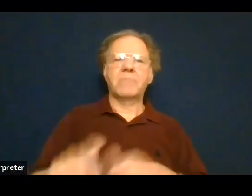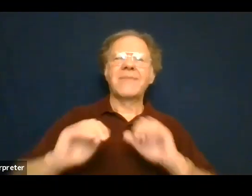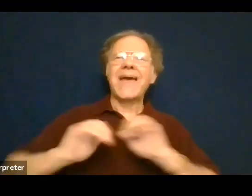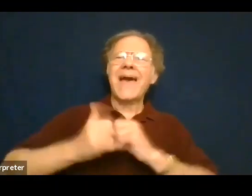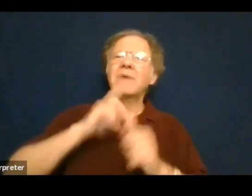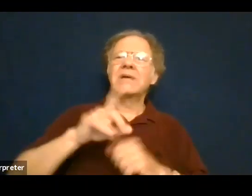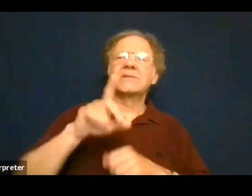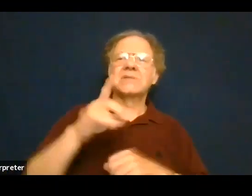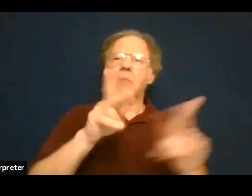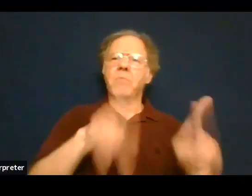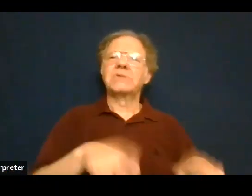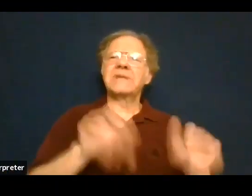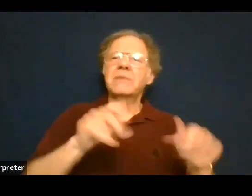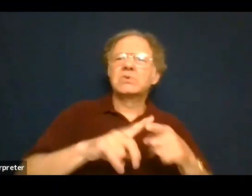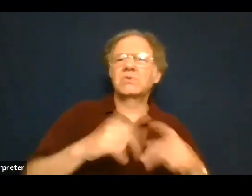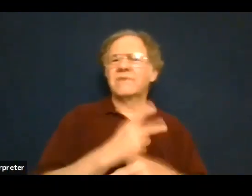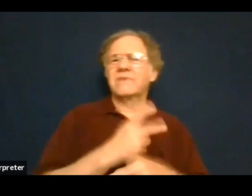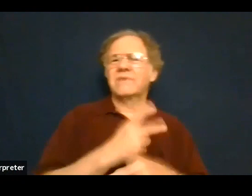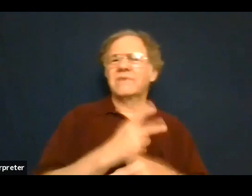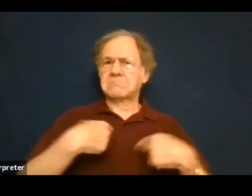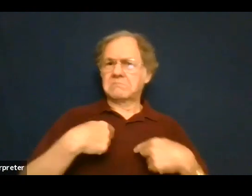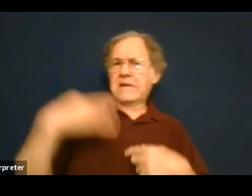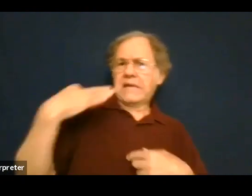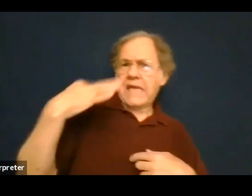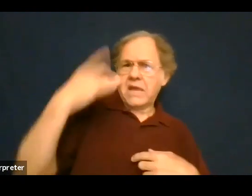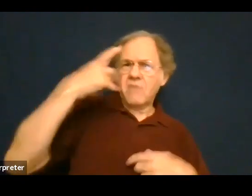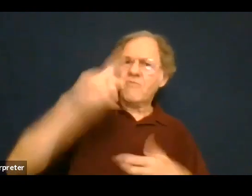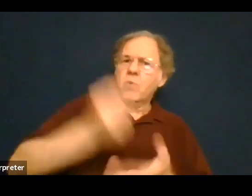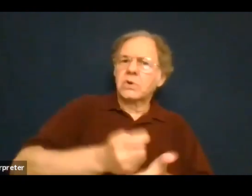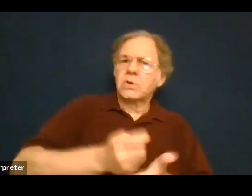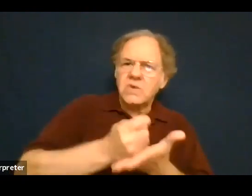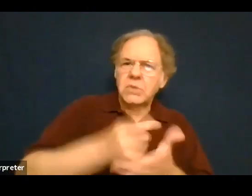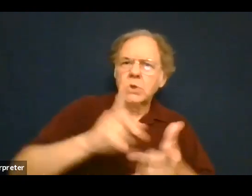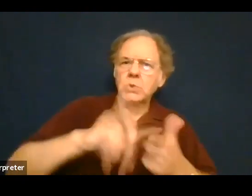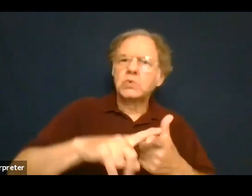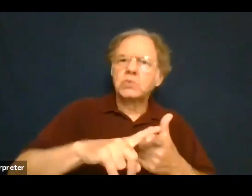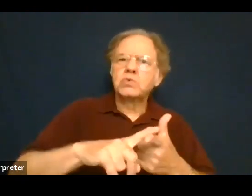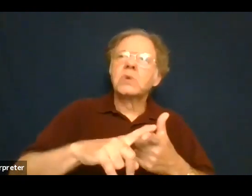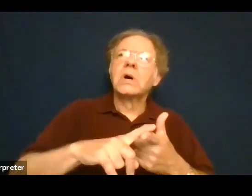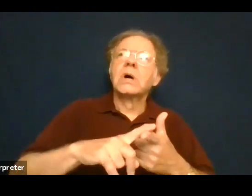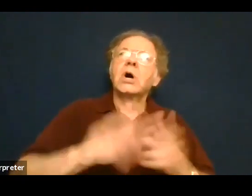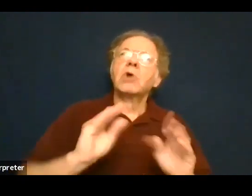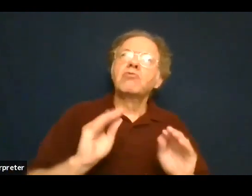if they are candidates for treatment to restore hair cells in the ears?